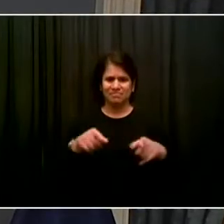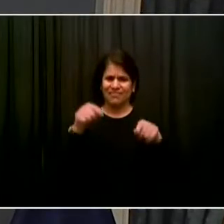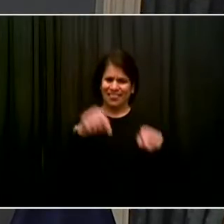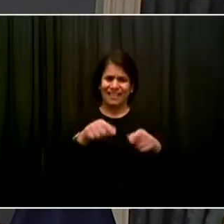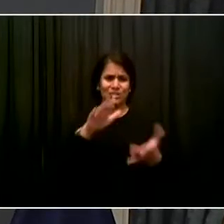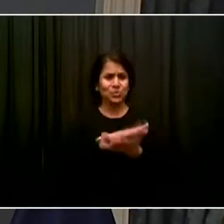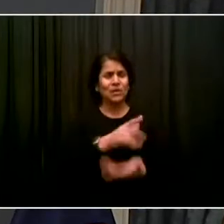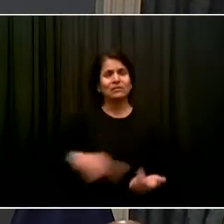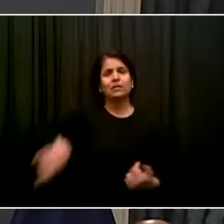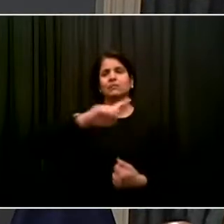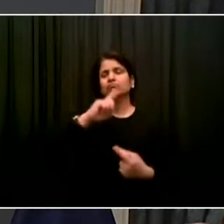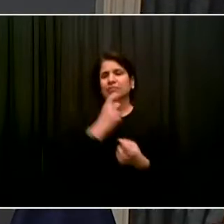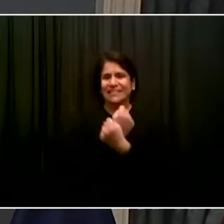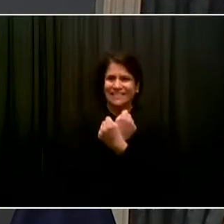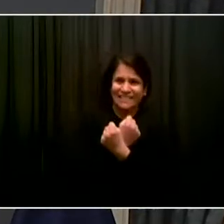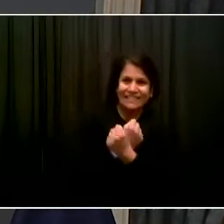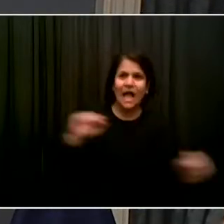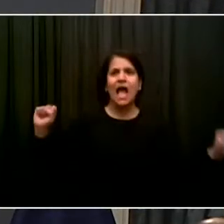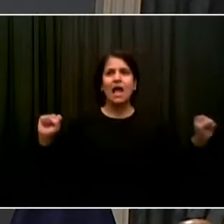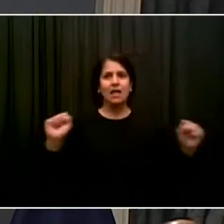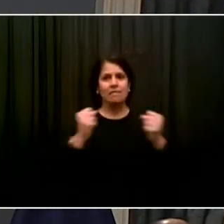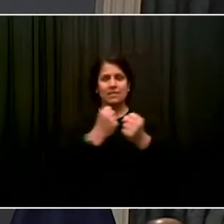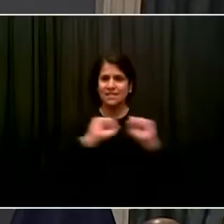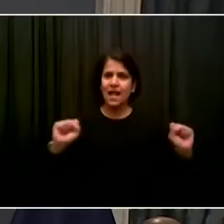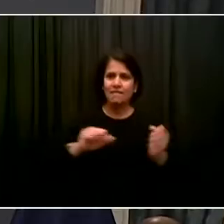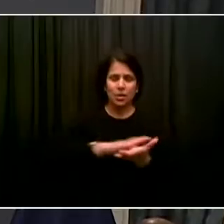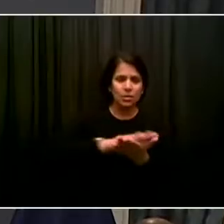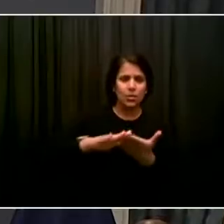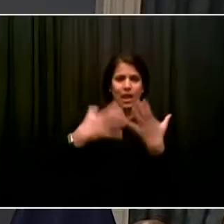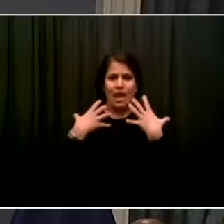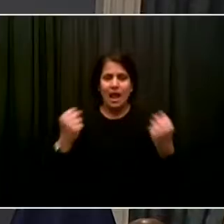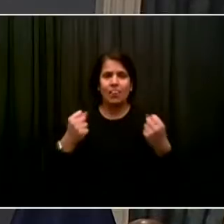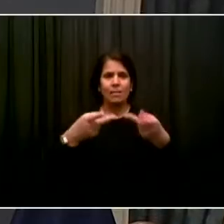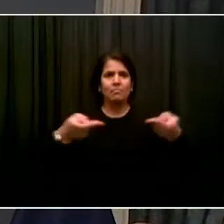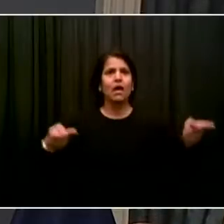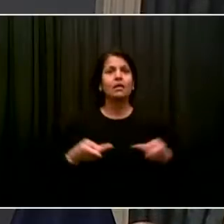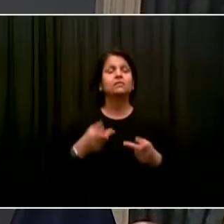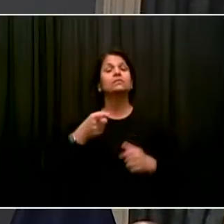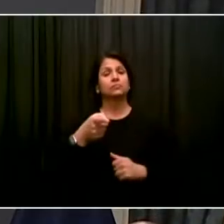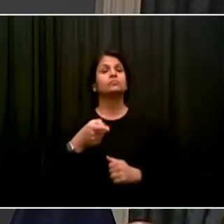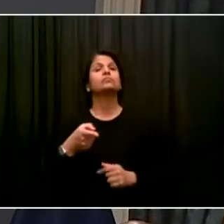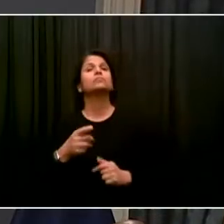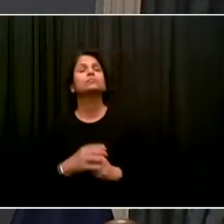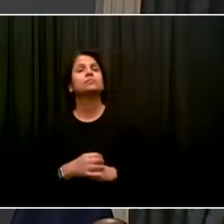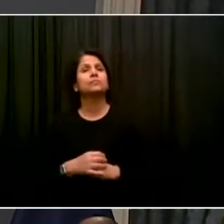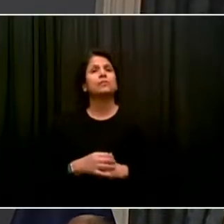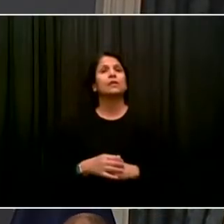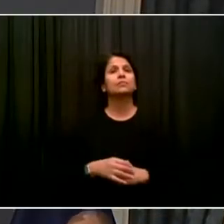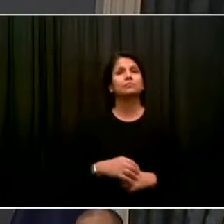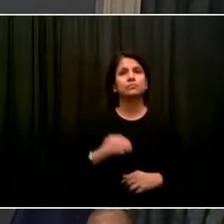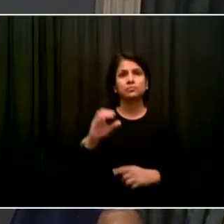SCHOOL AND THAT IS THE WAY WE